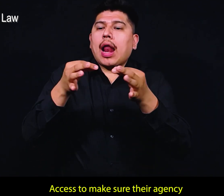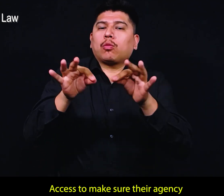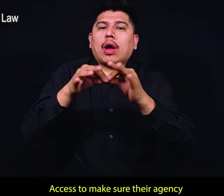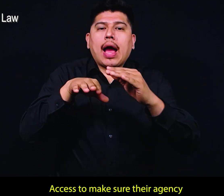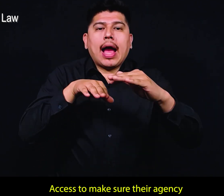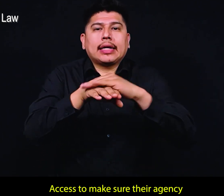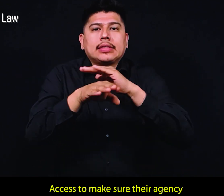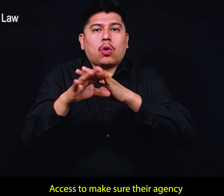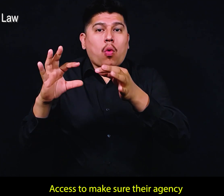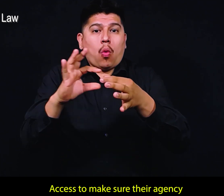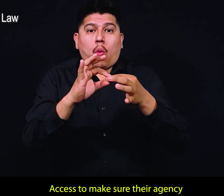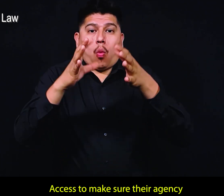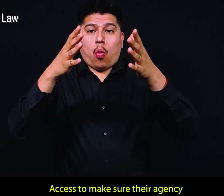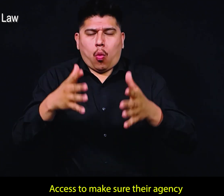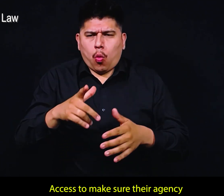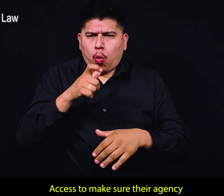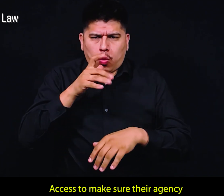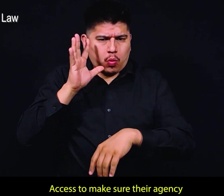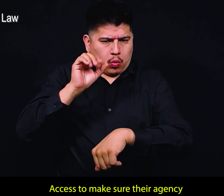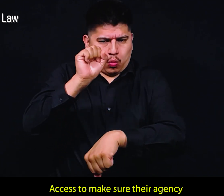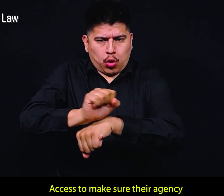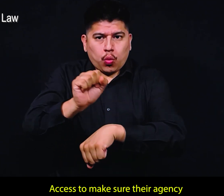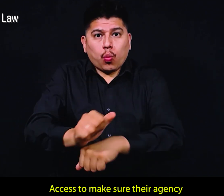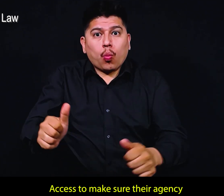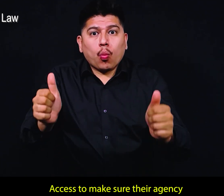Access to make sure their agency is following the Language Access Law.